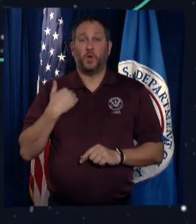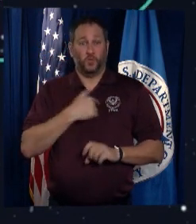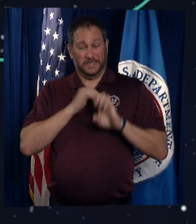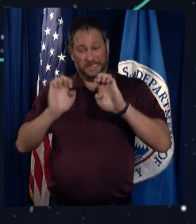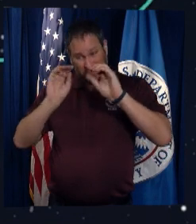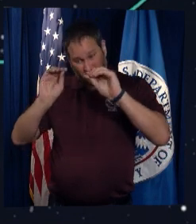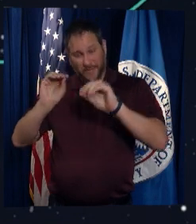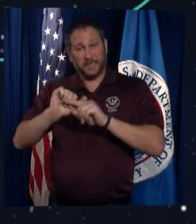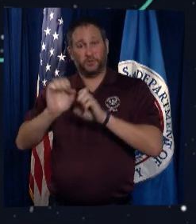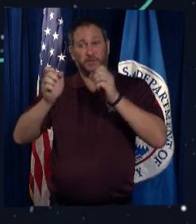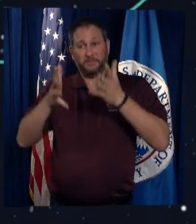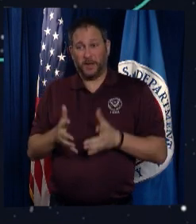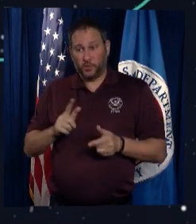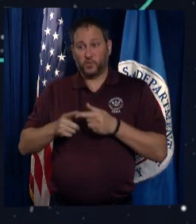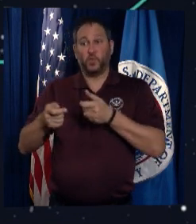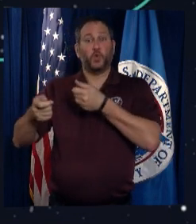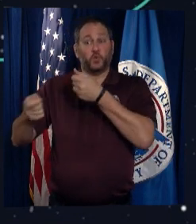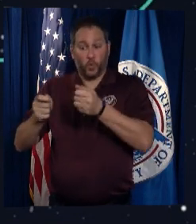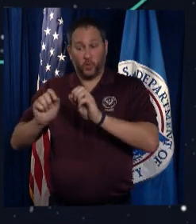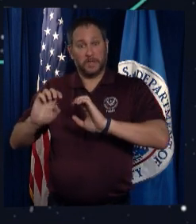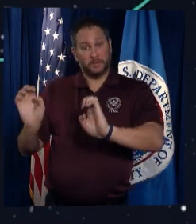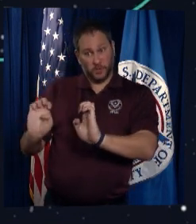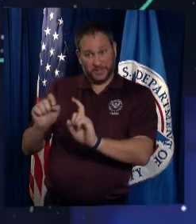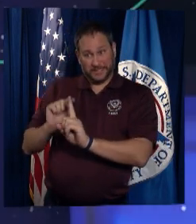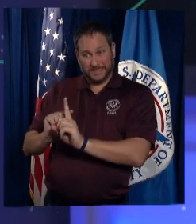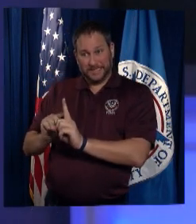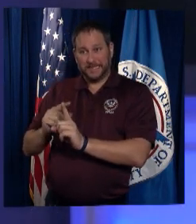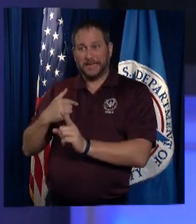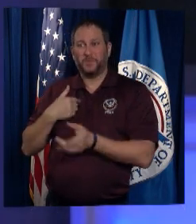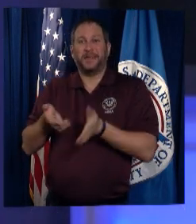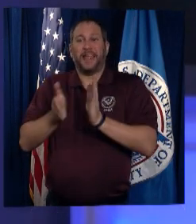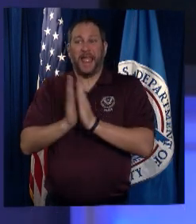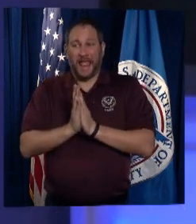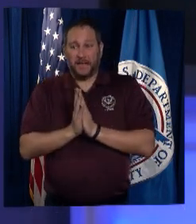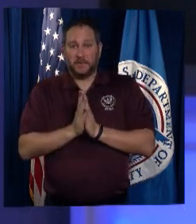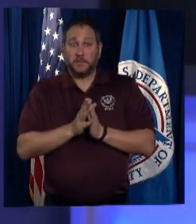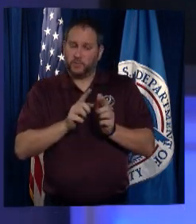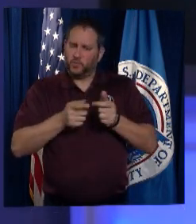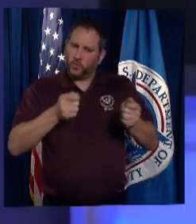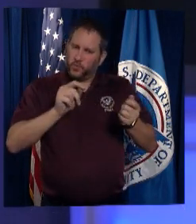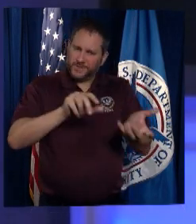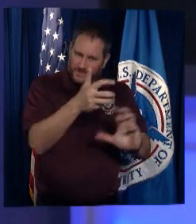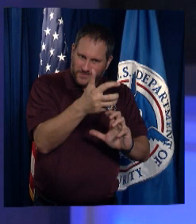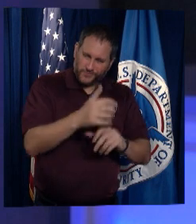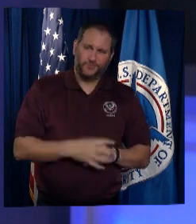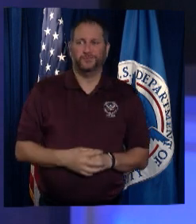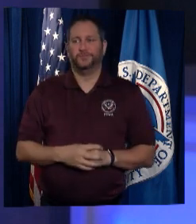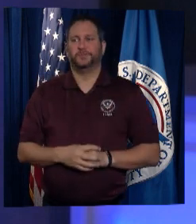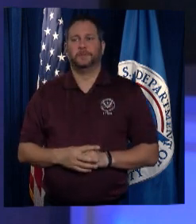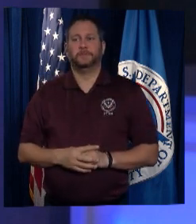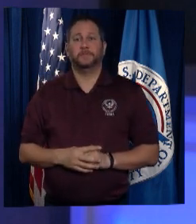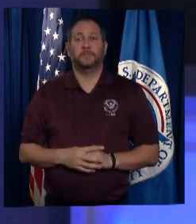dam a stream, then tell them to stop the tide. Just as absurd as controlling the